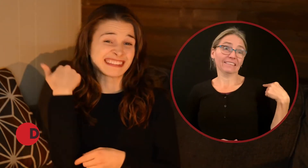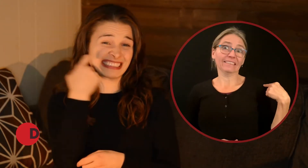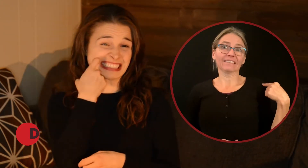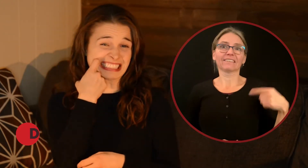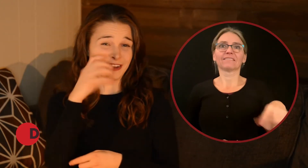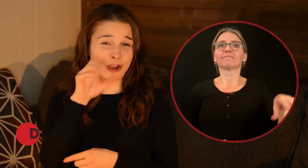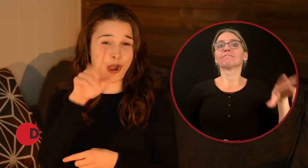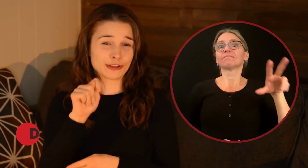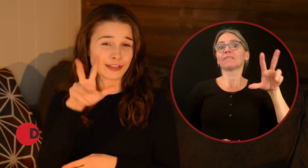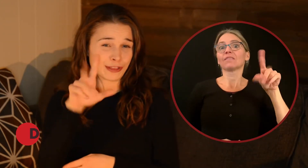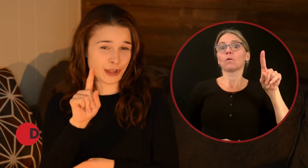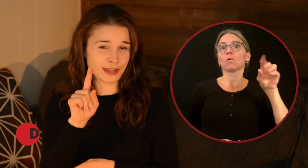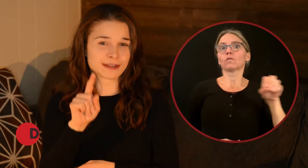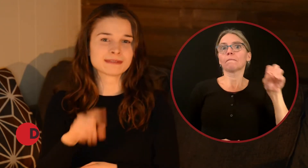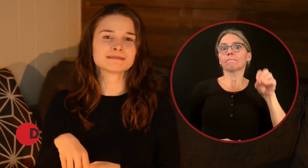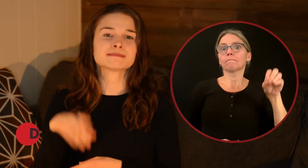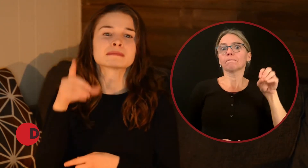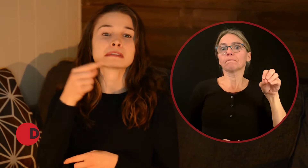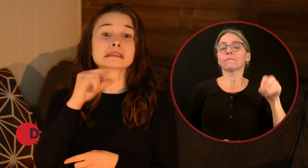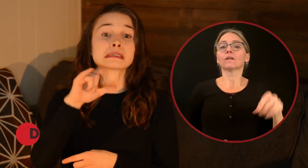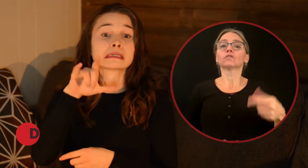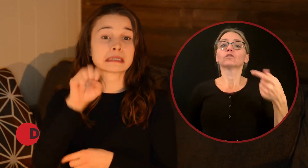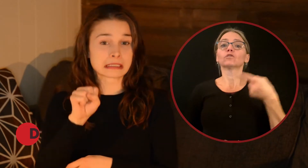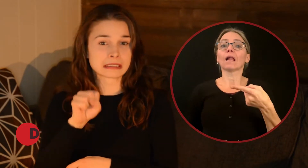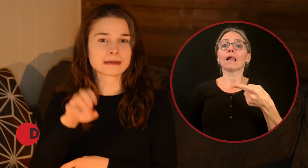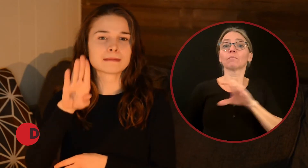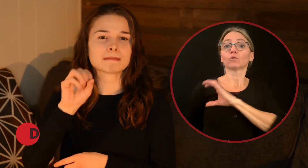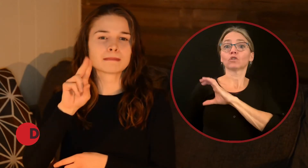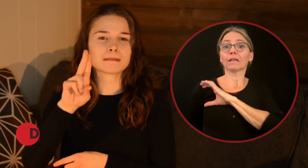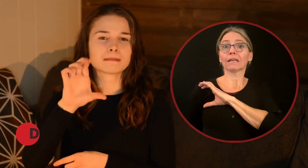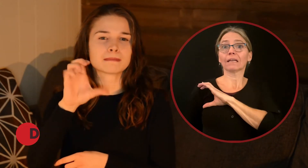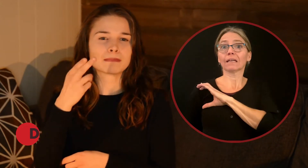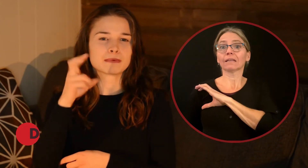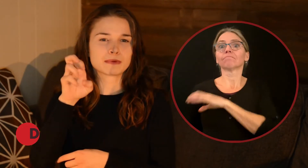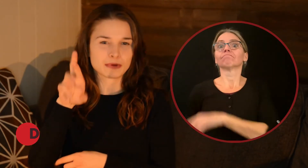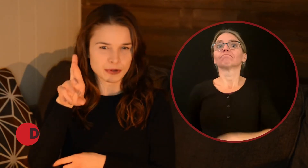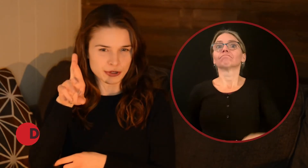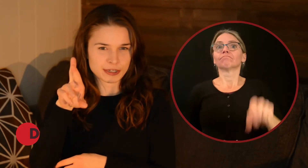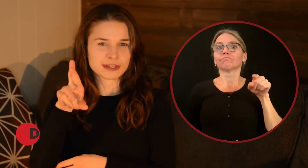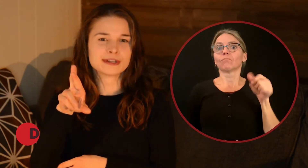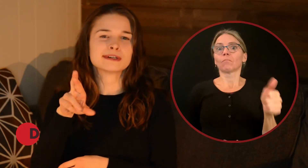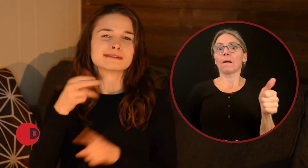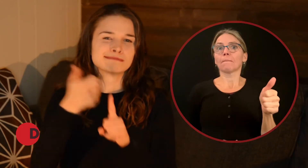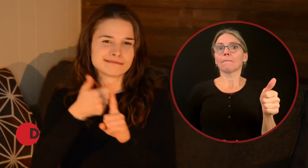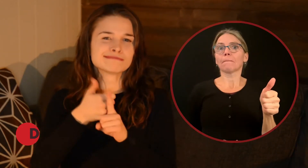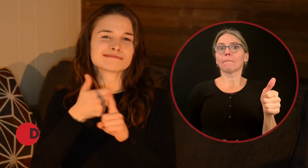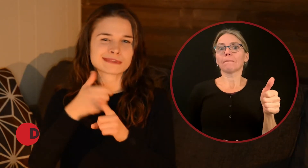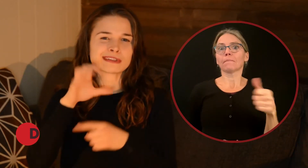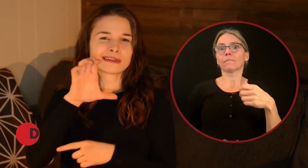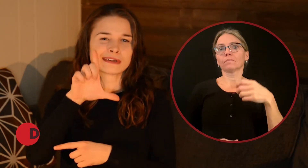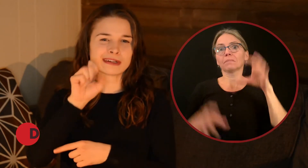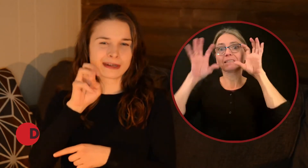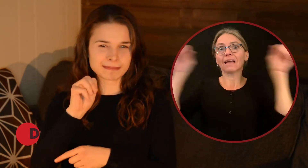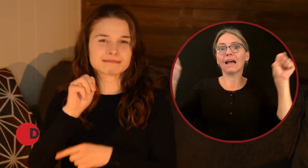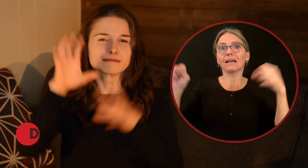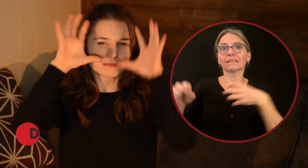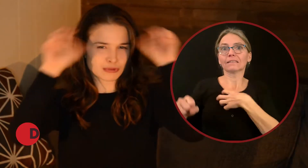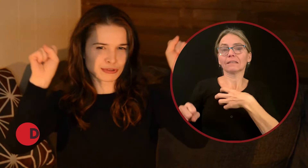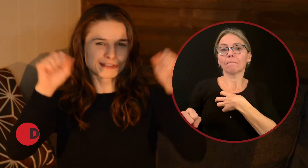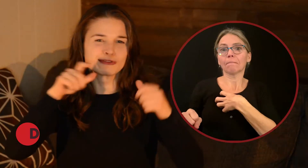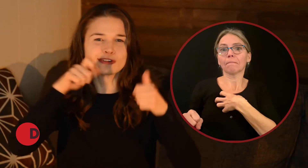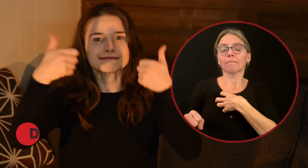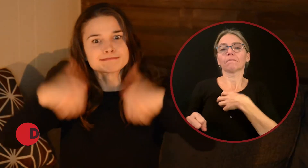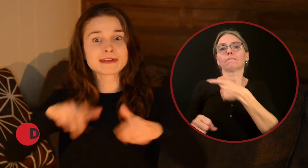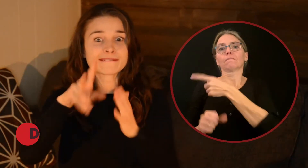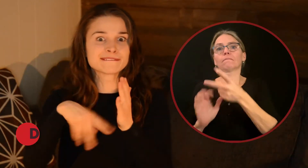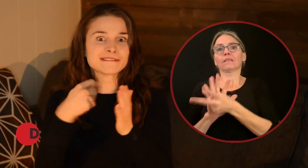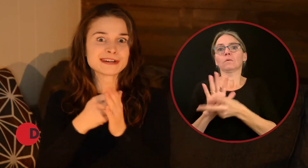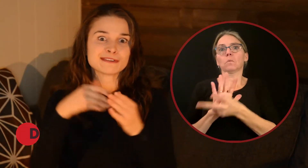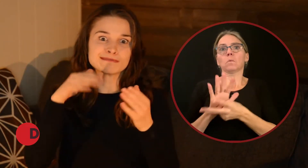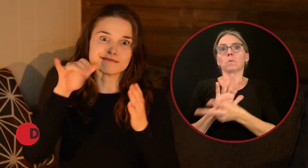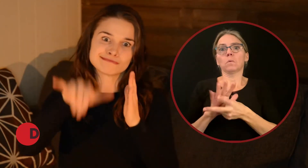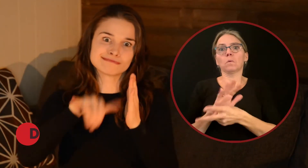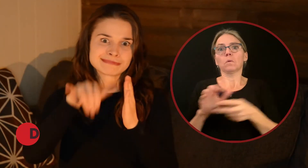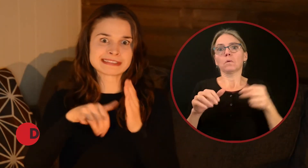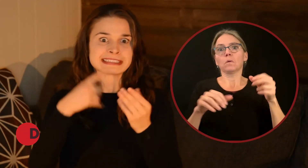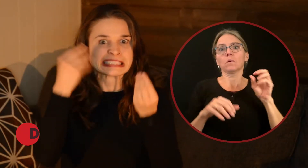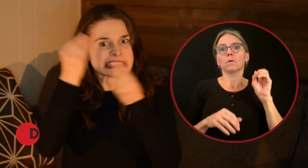On October 31, Gilles Boucher, CLSM president posted this video to